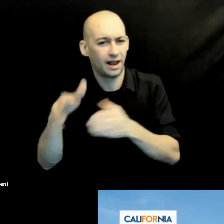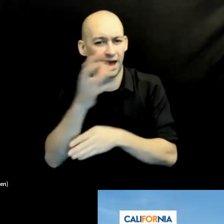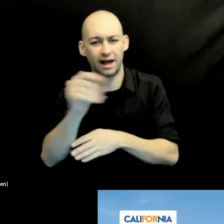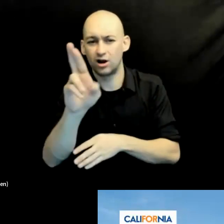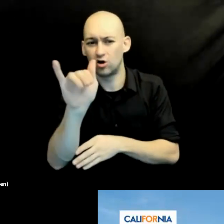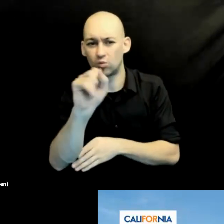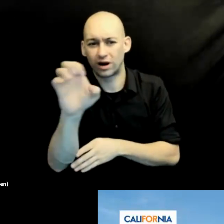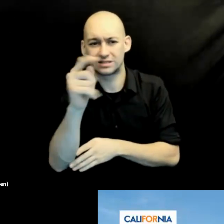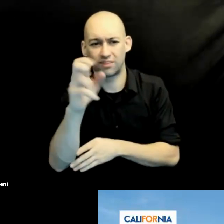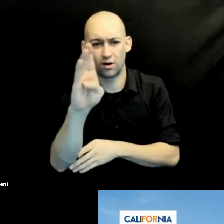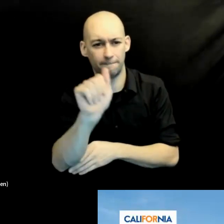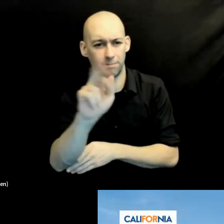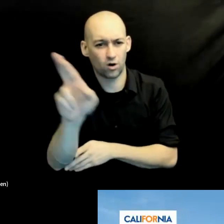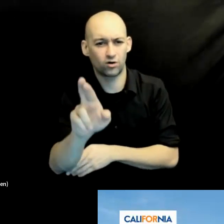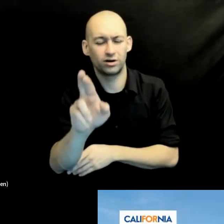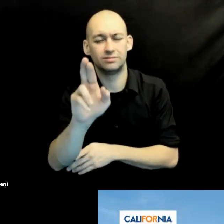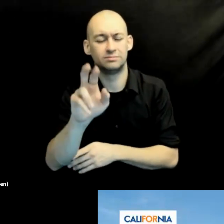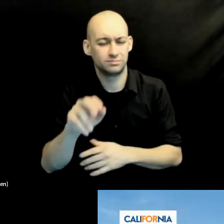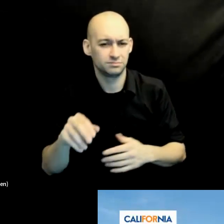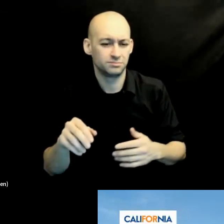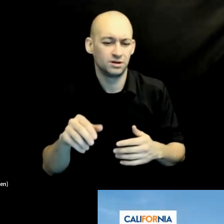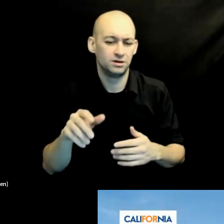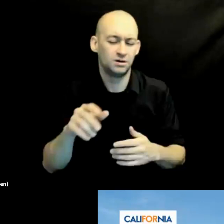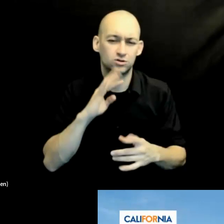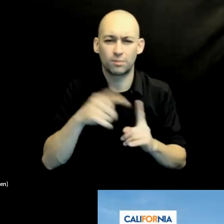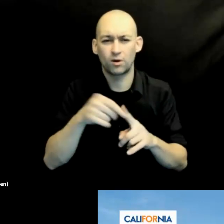They are initiatives of the U.S. Departments of Education, Labor, and Commerce. Is there a way for